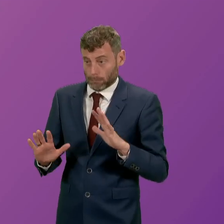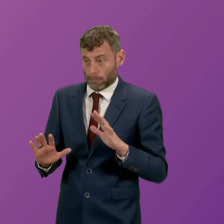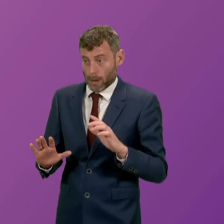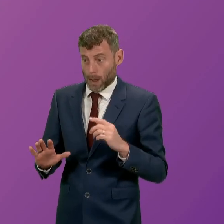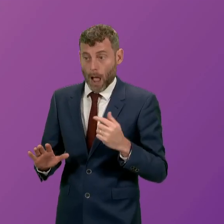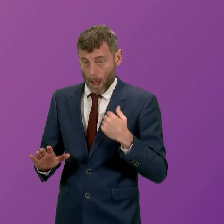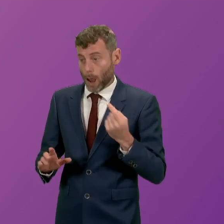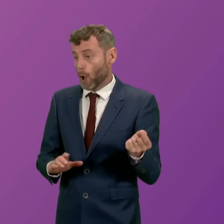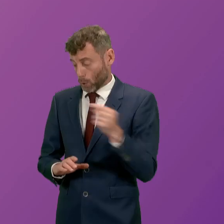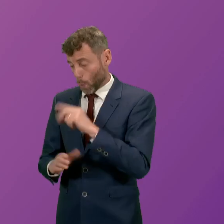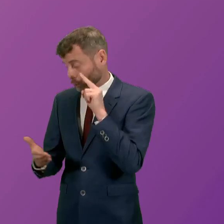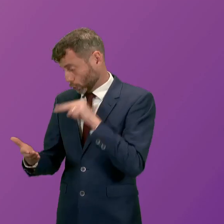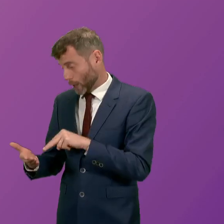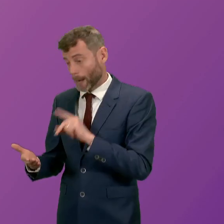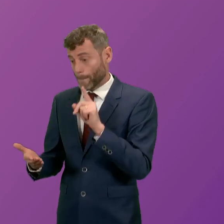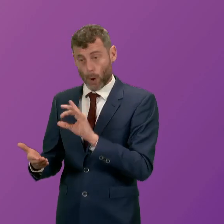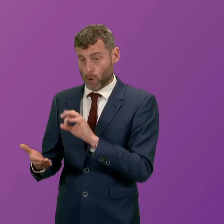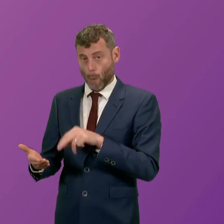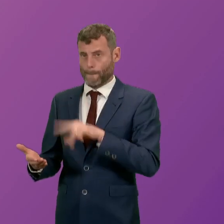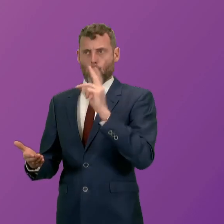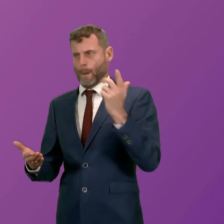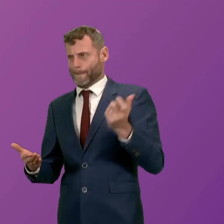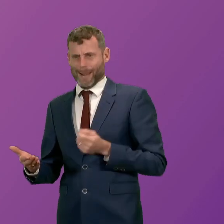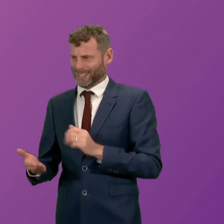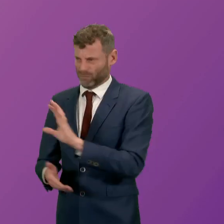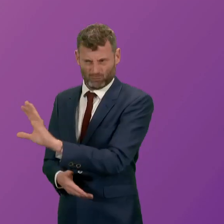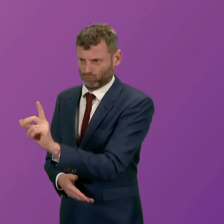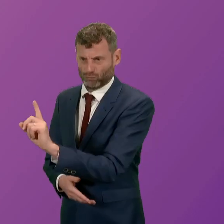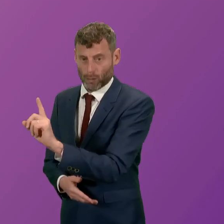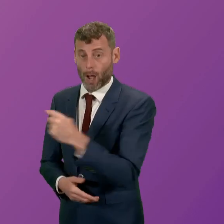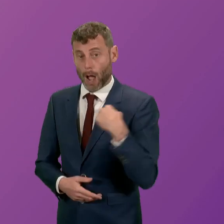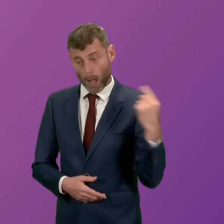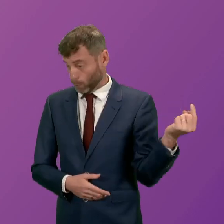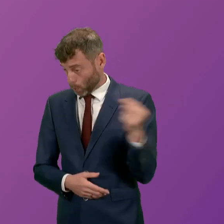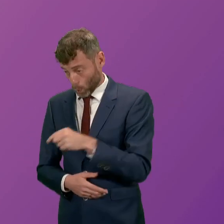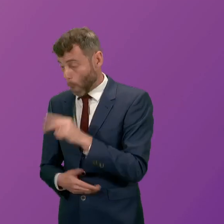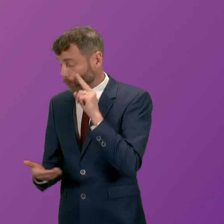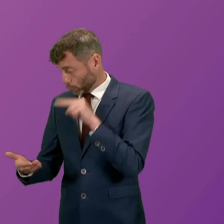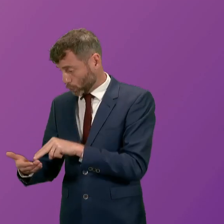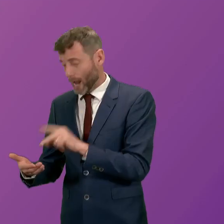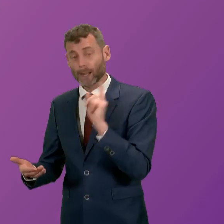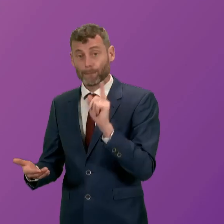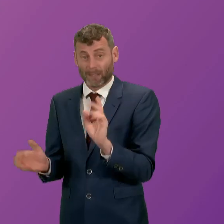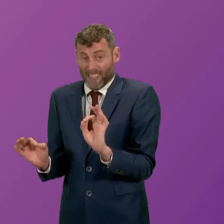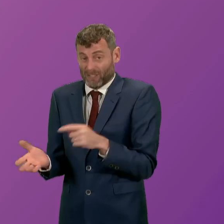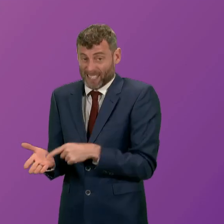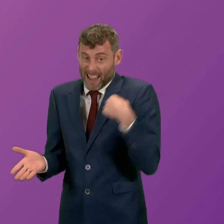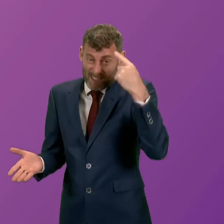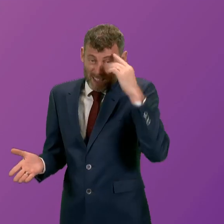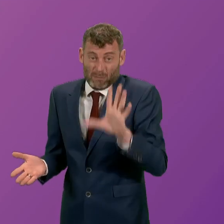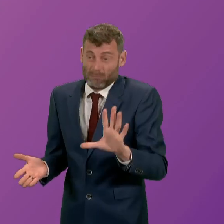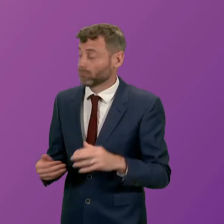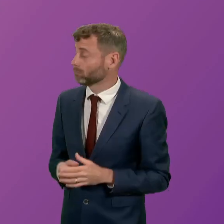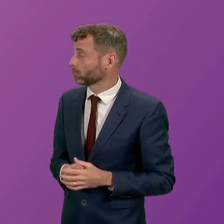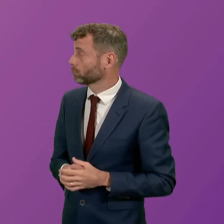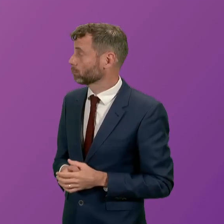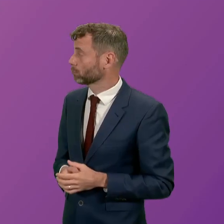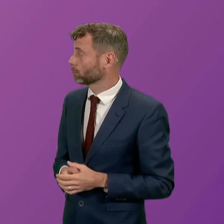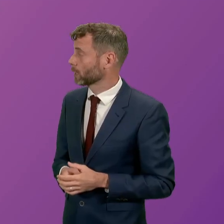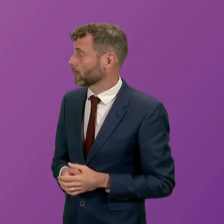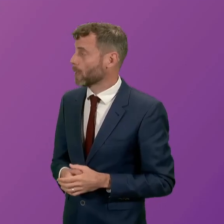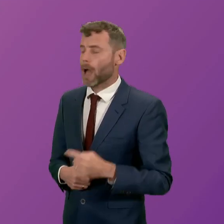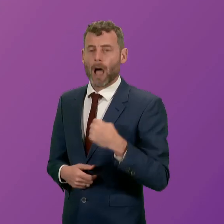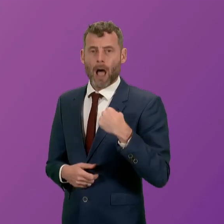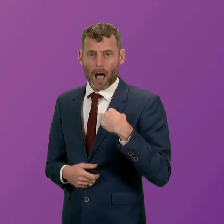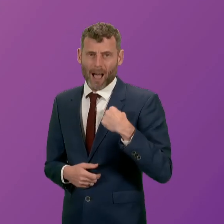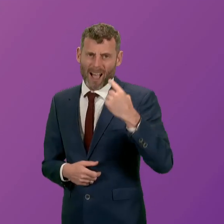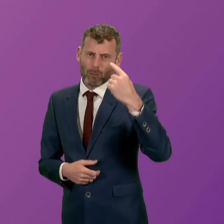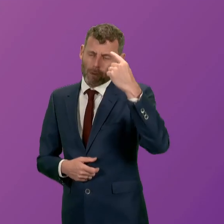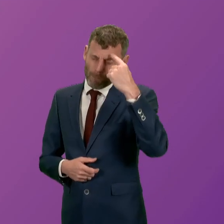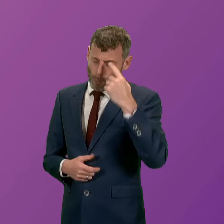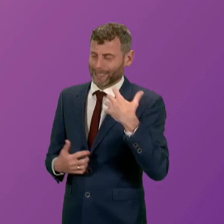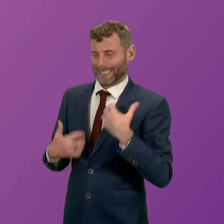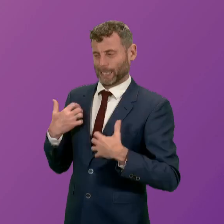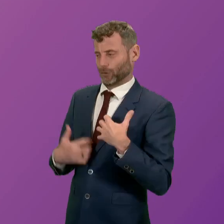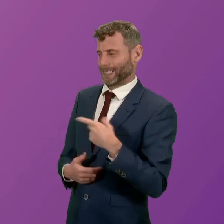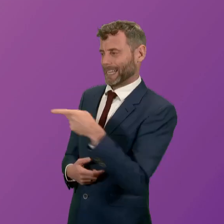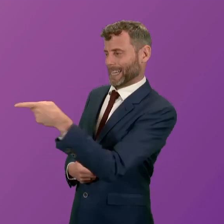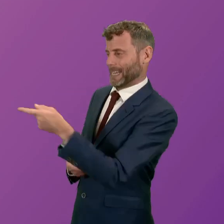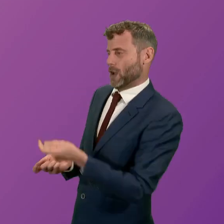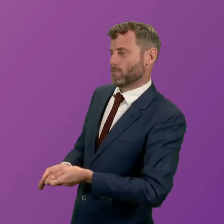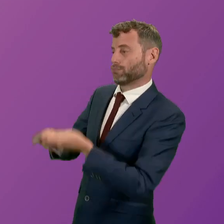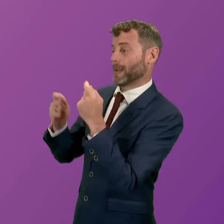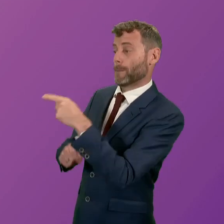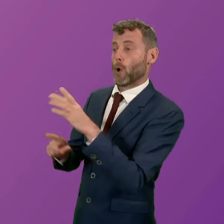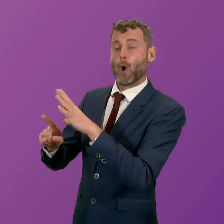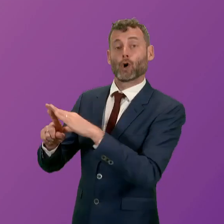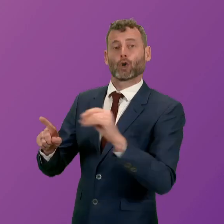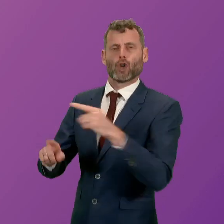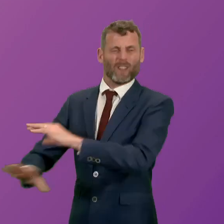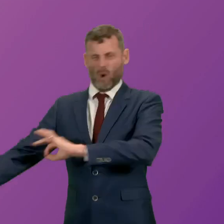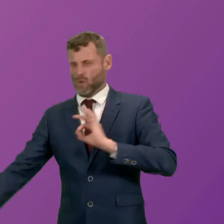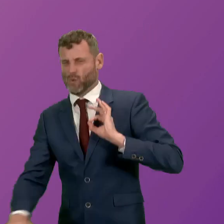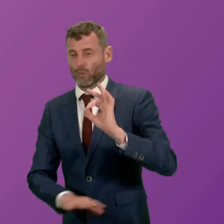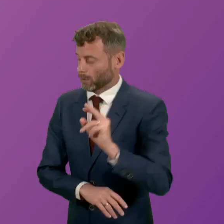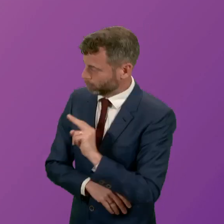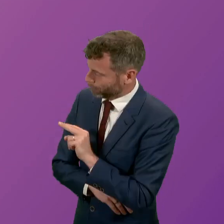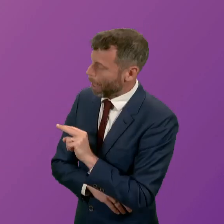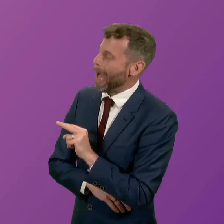I think that it says something about where the Conservative Party has reached that—